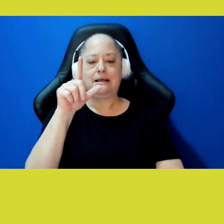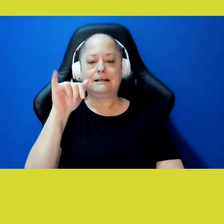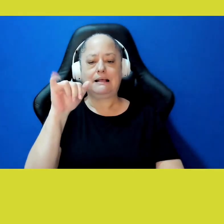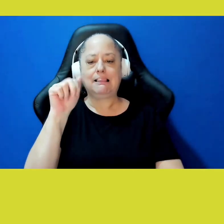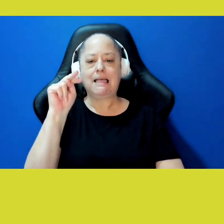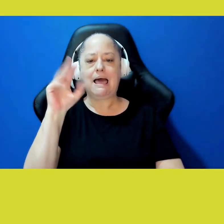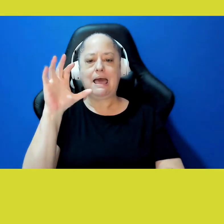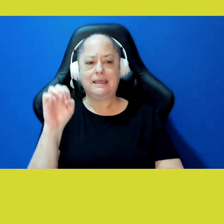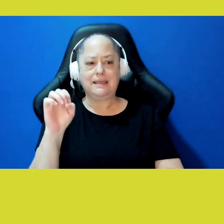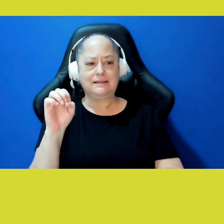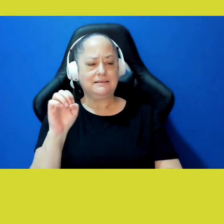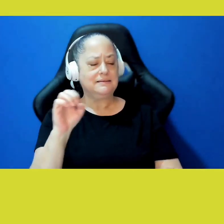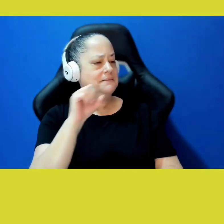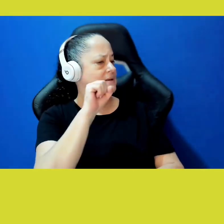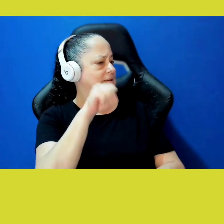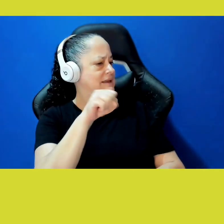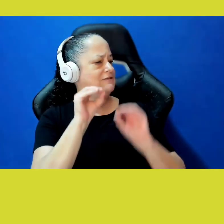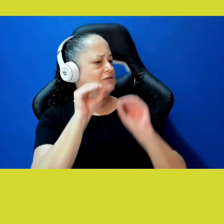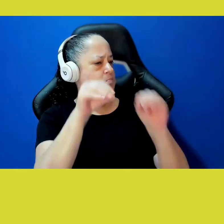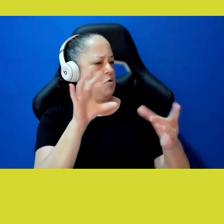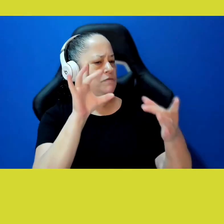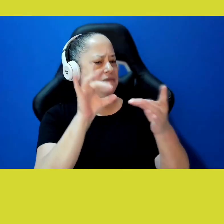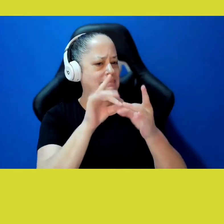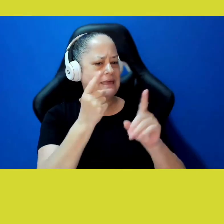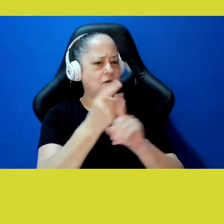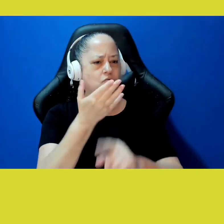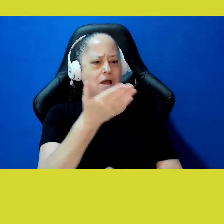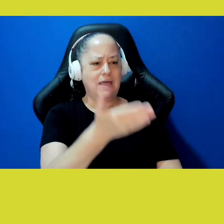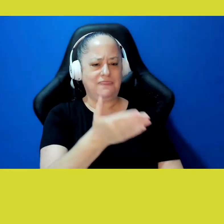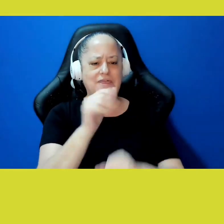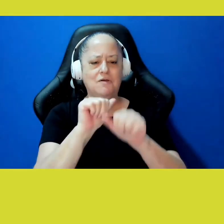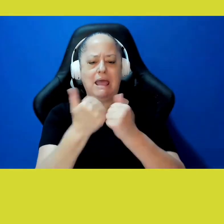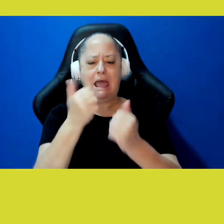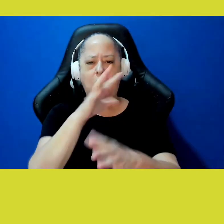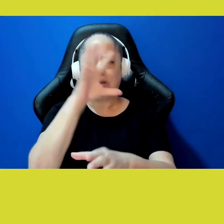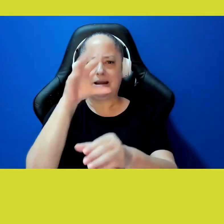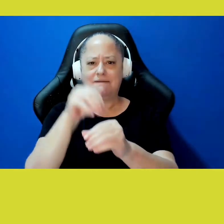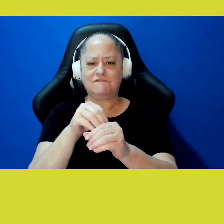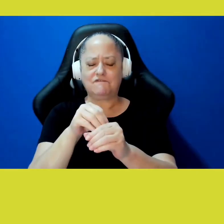I'm going to put our link right there, how you can get involved in our advocacy, like